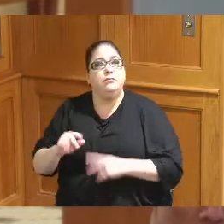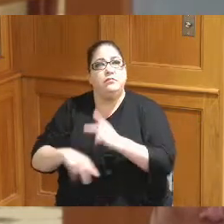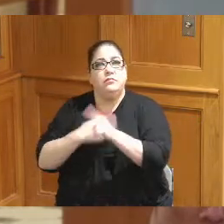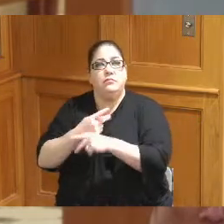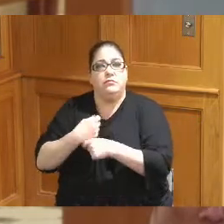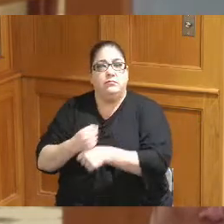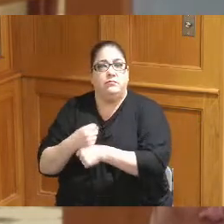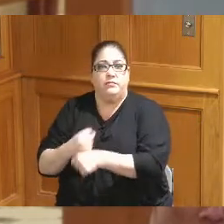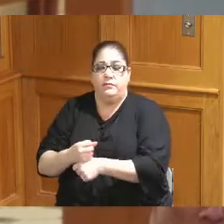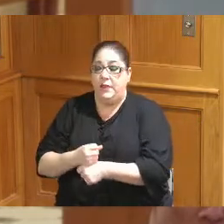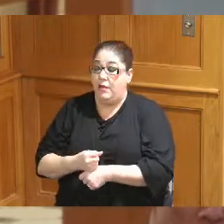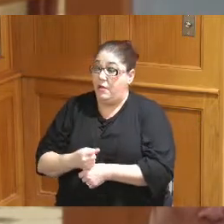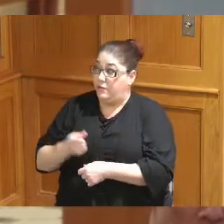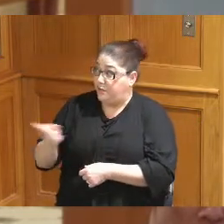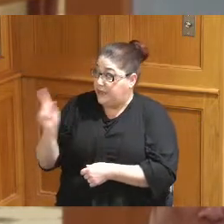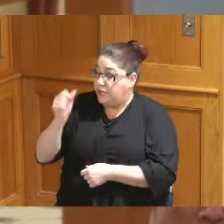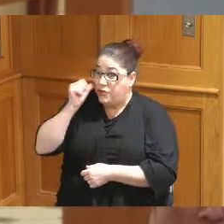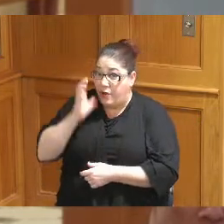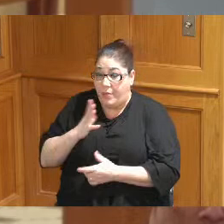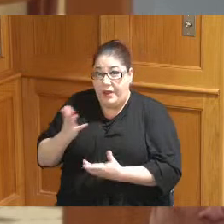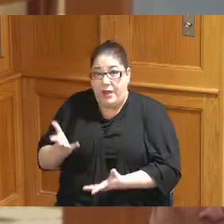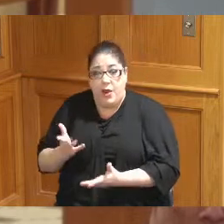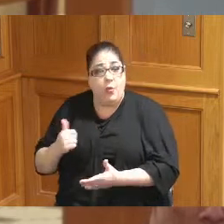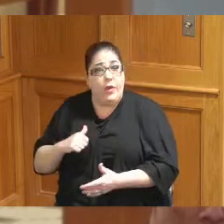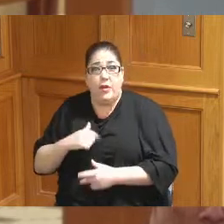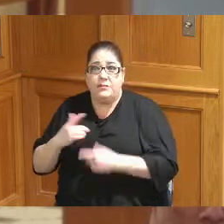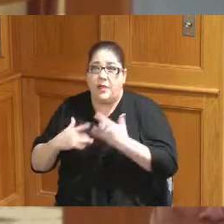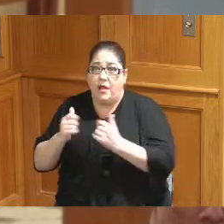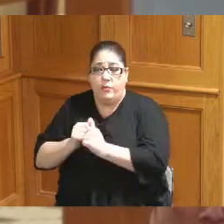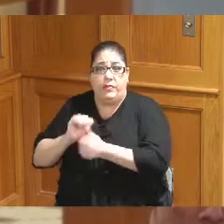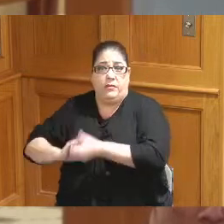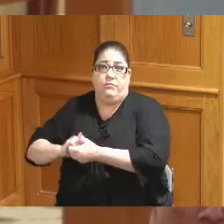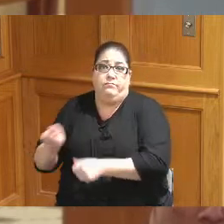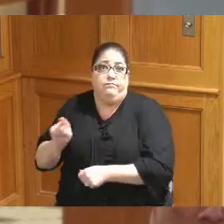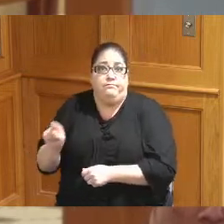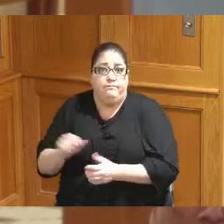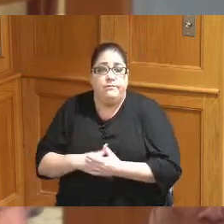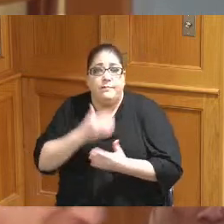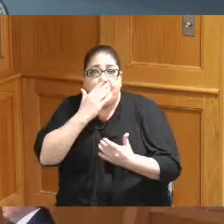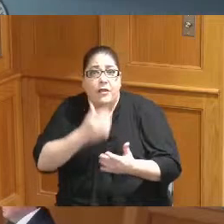it'll be welcomed and again we look forward to this exciting project thank you thank you Mayor